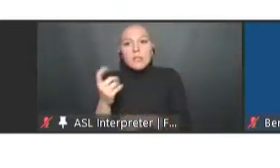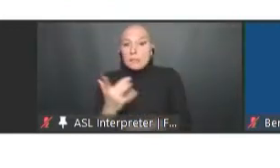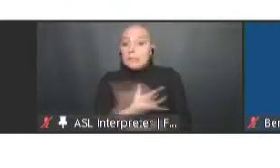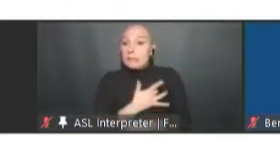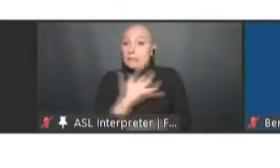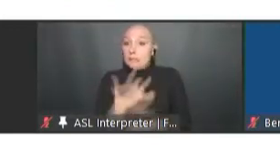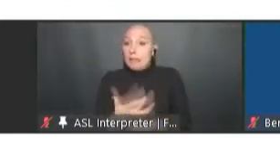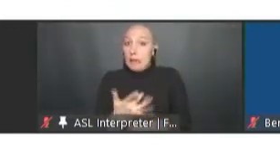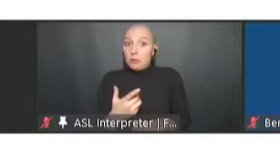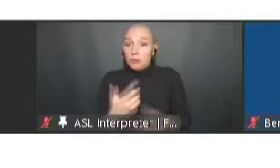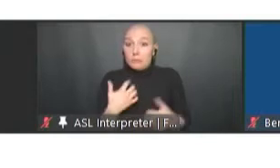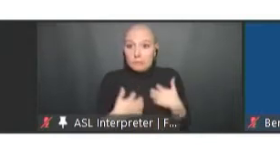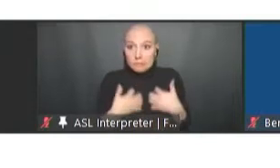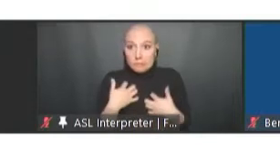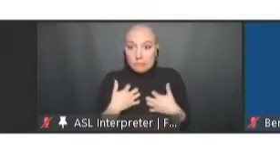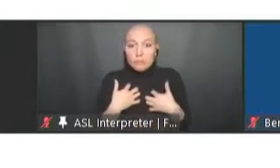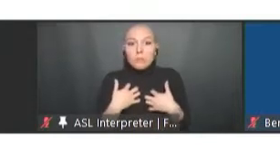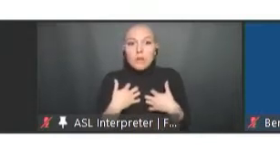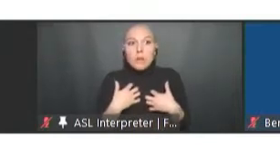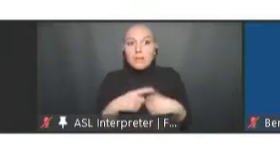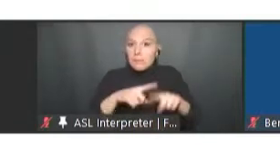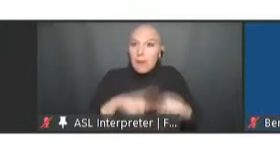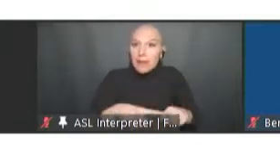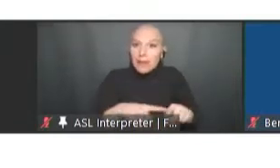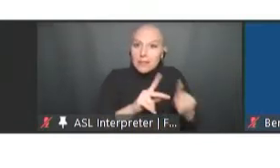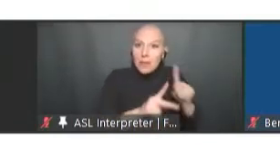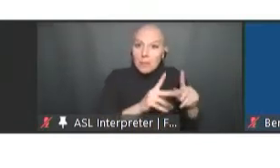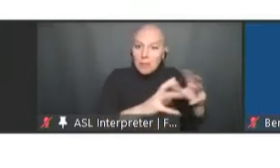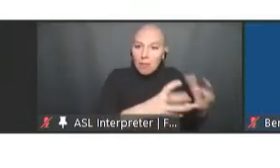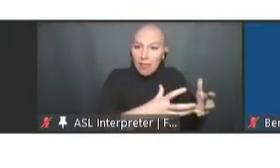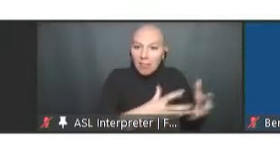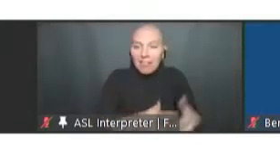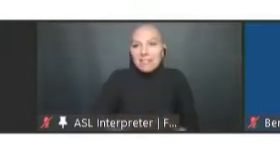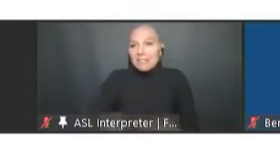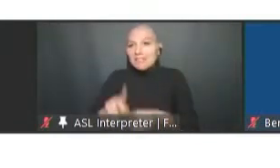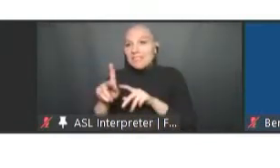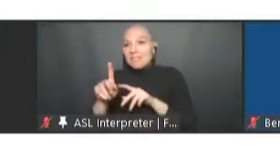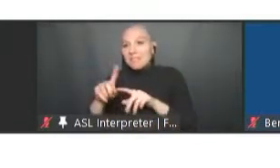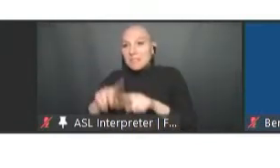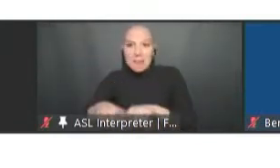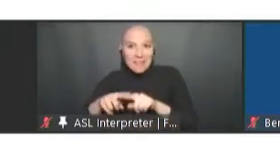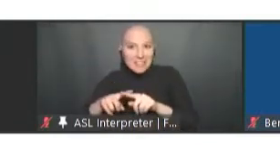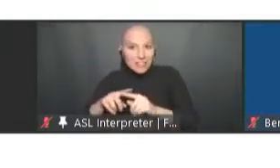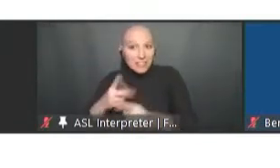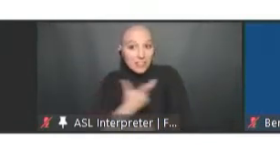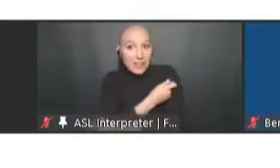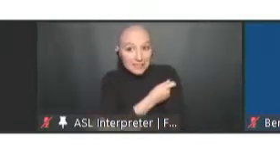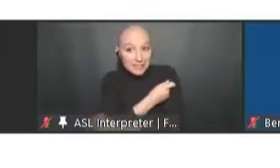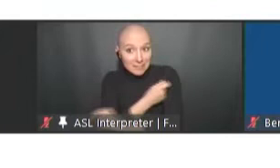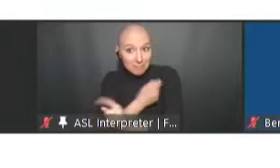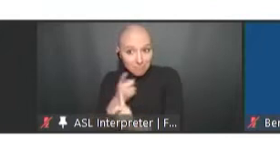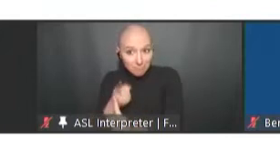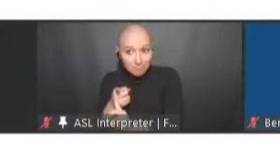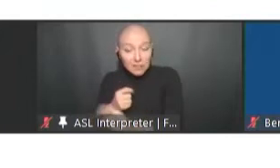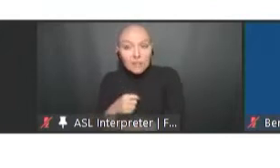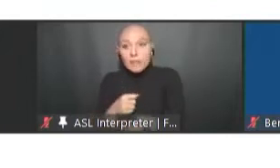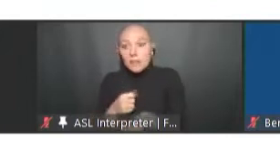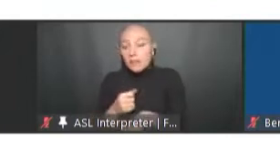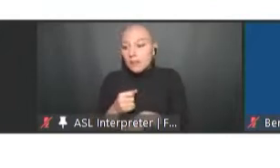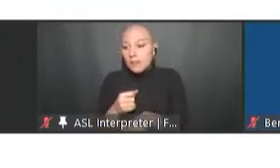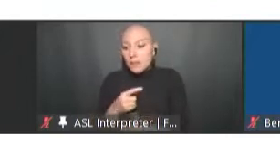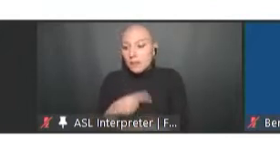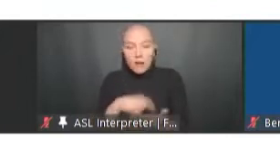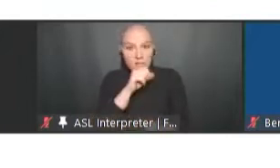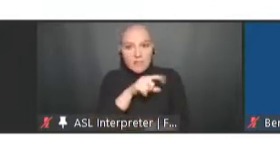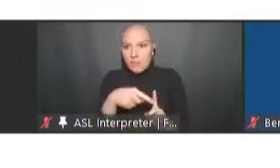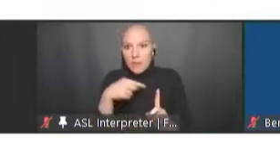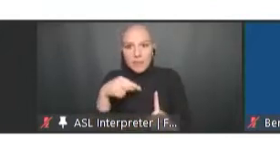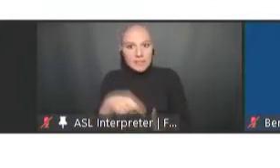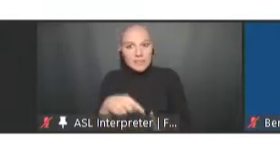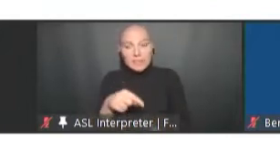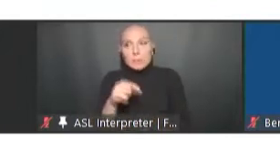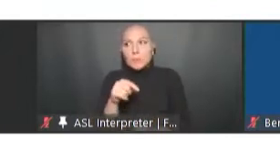and from vaccine to vaccine. What I particularly love about this sort of thing is that finding out,